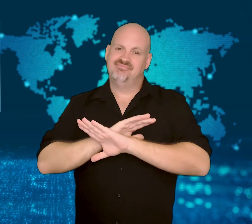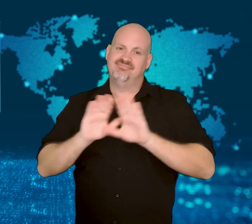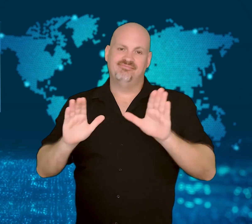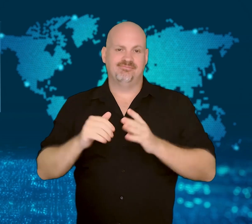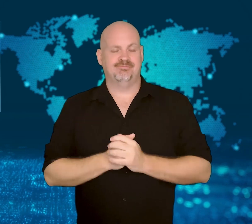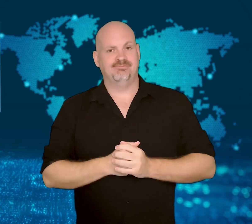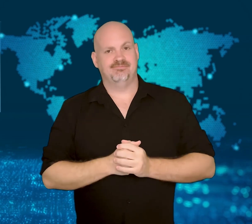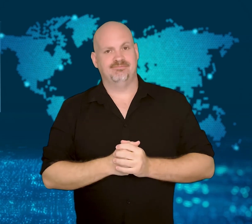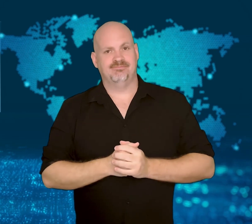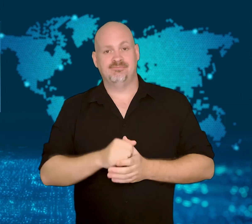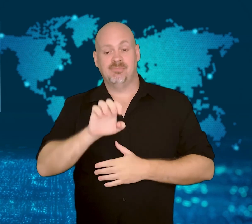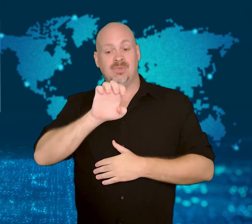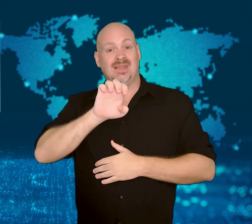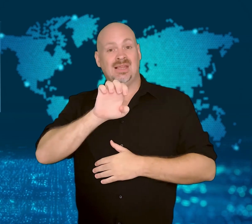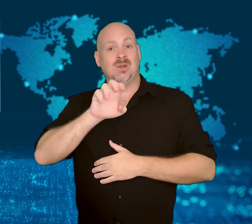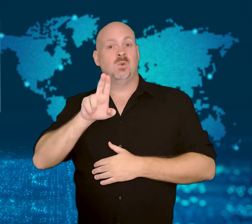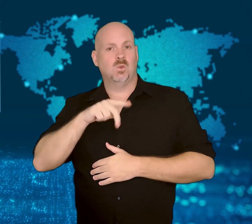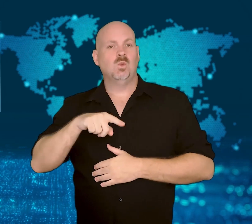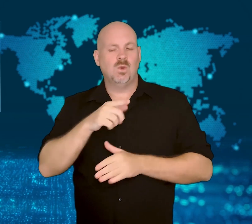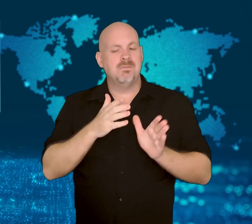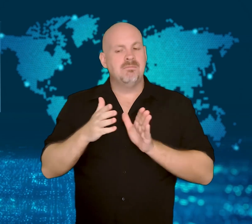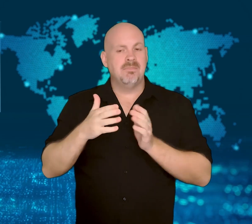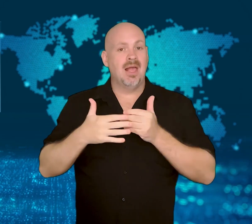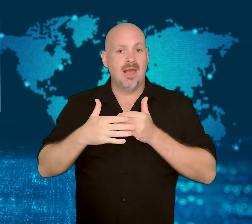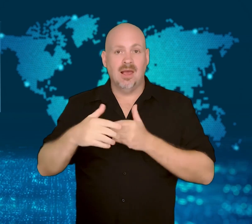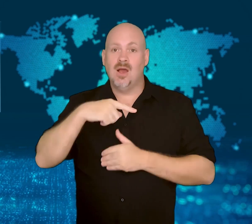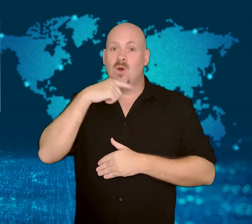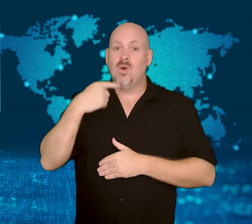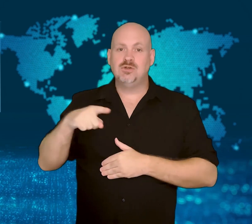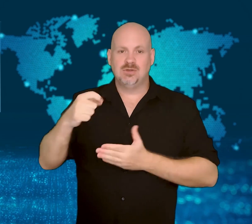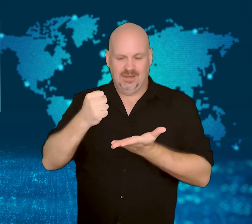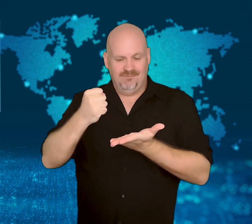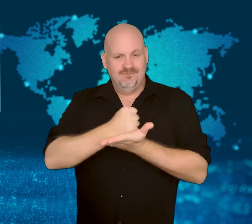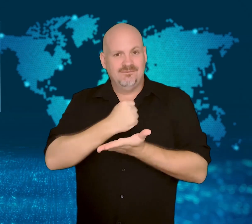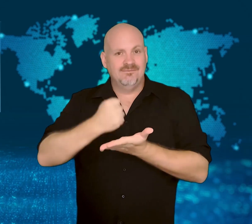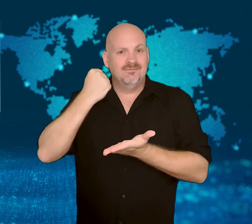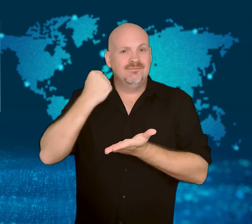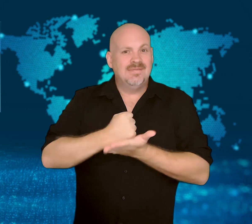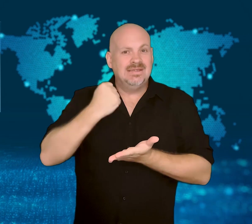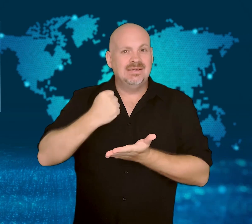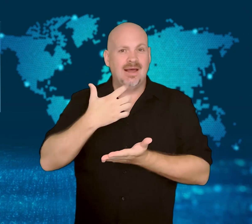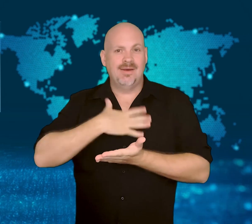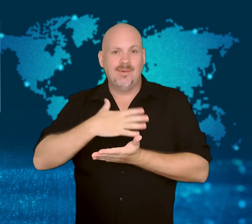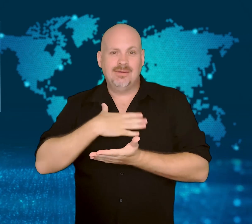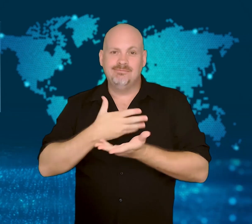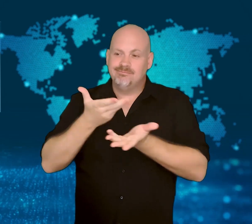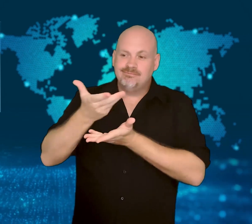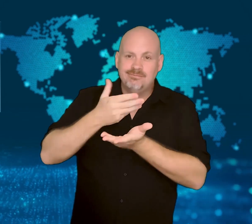begin to close their borders to Russian travelers.